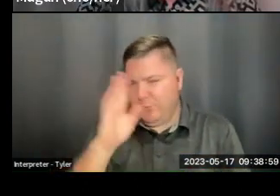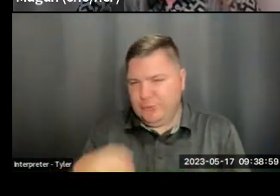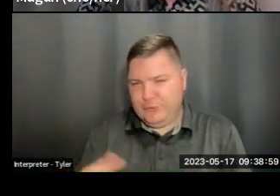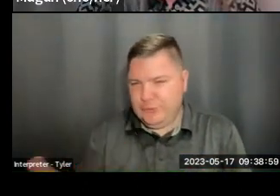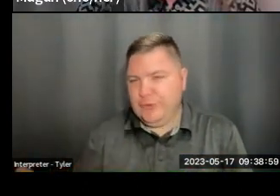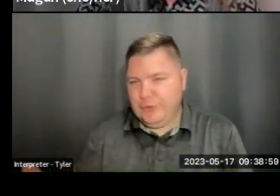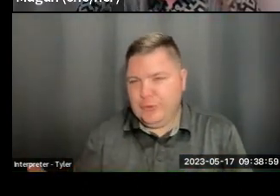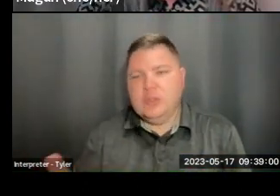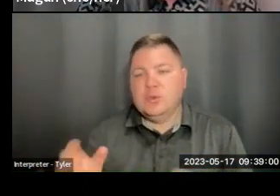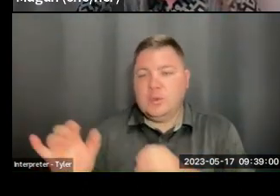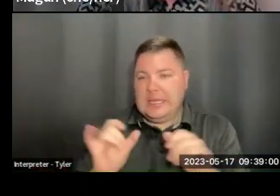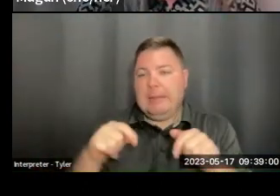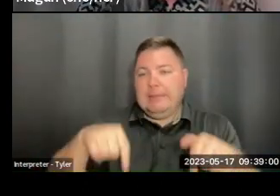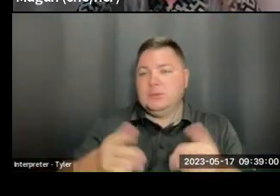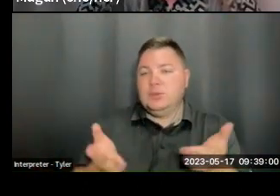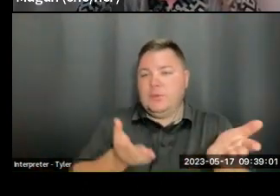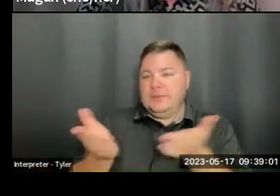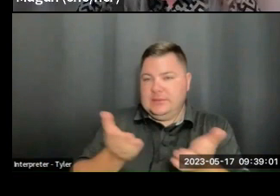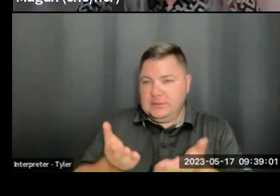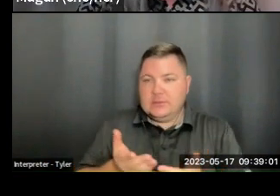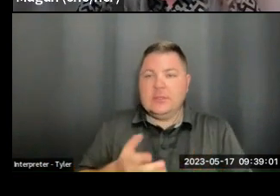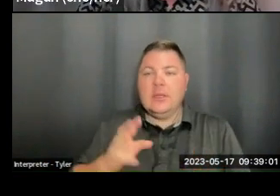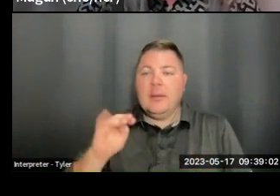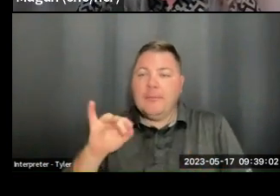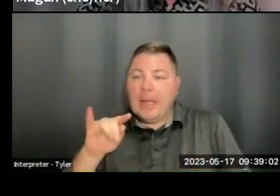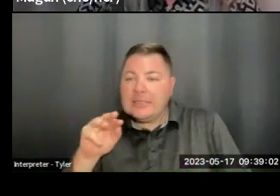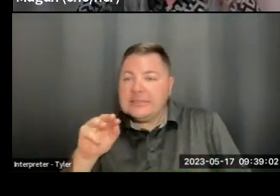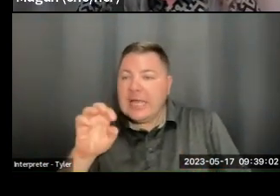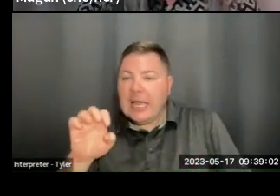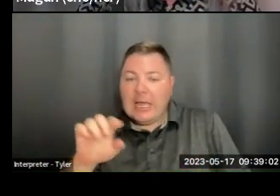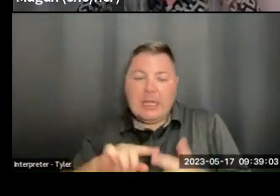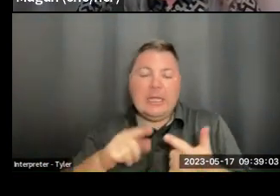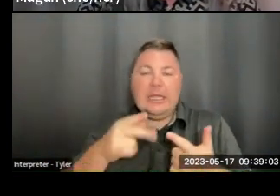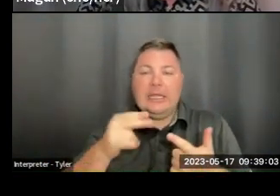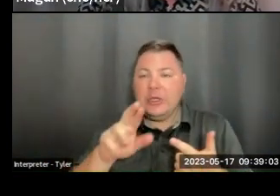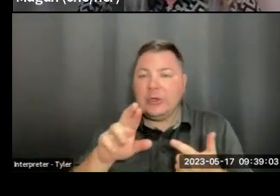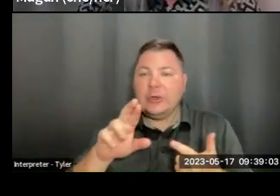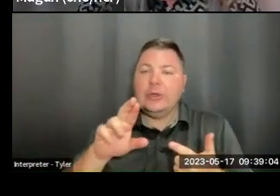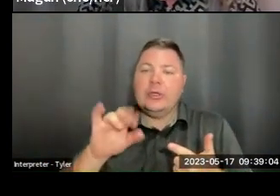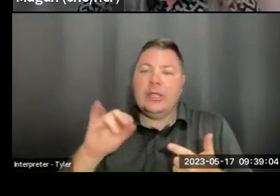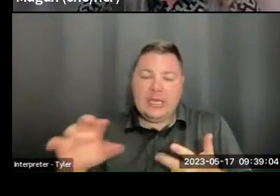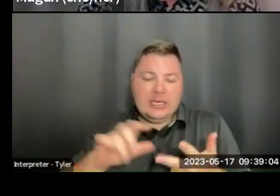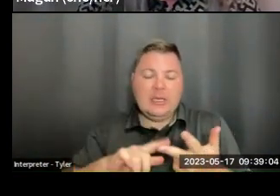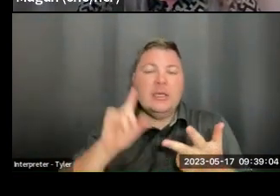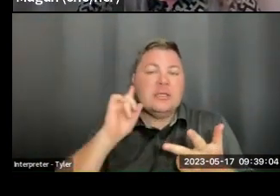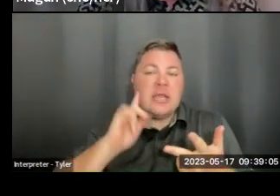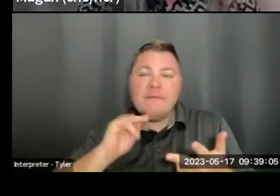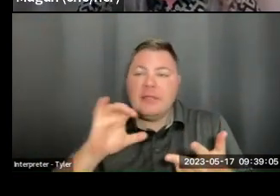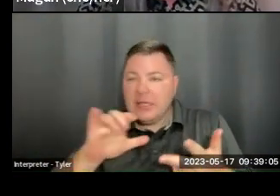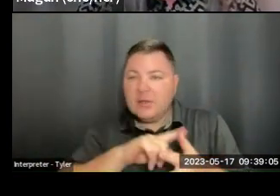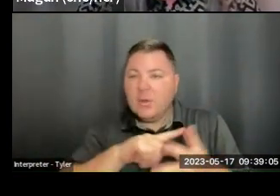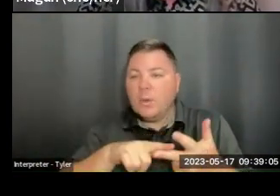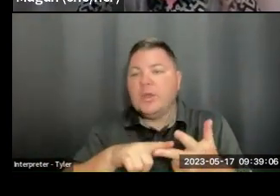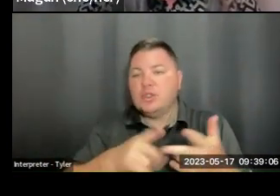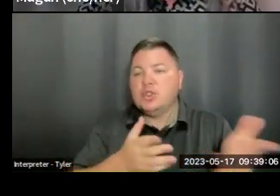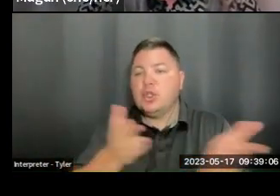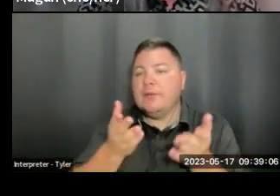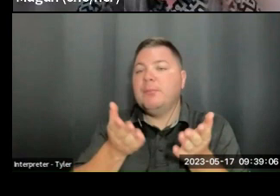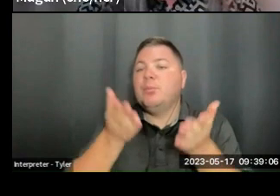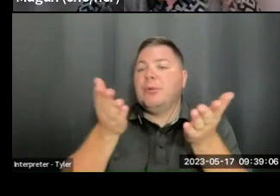No one has used the wheelchair ramp, so we are not going to pay you for the installation. All of these are services, MindsEye,